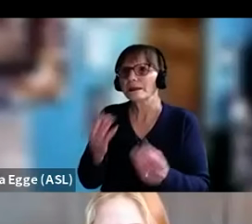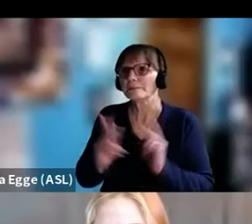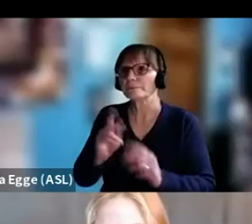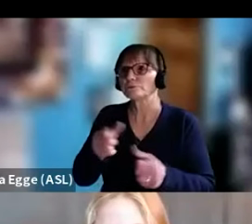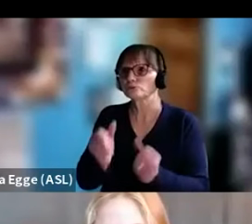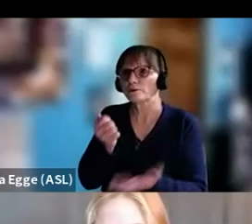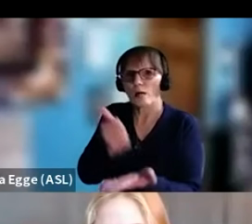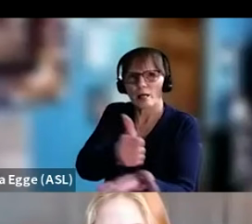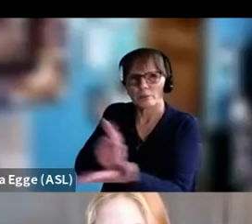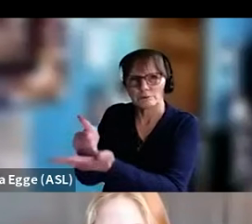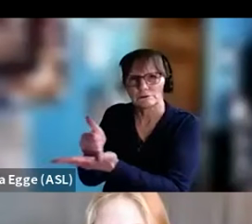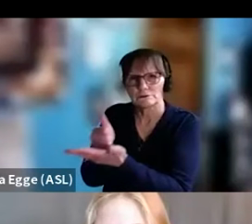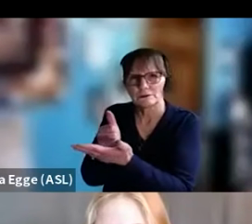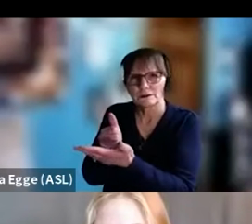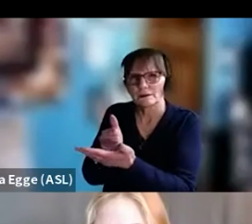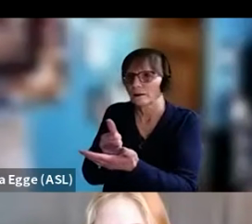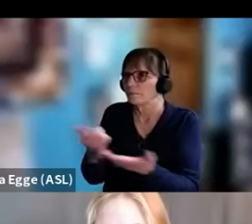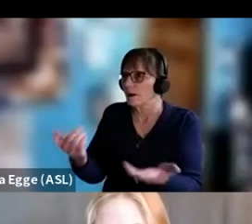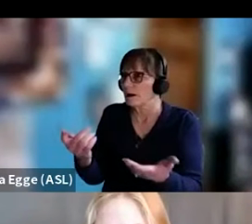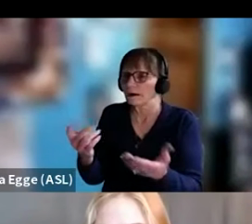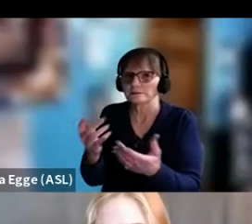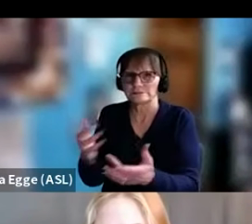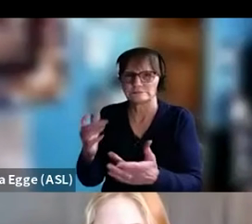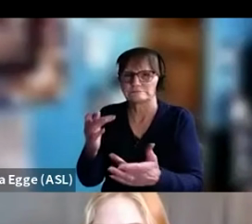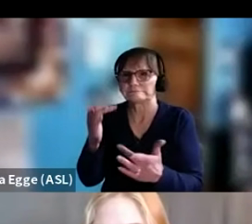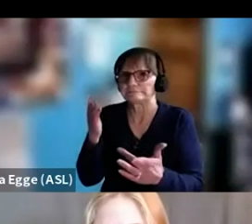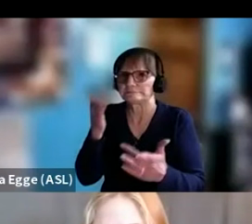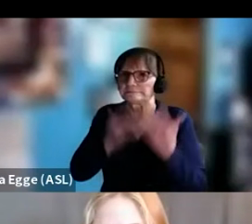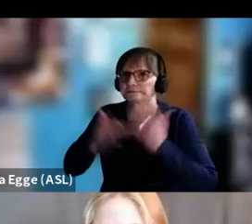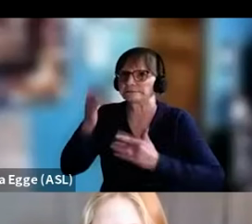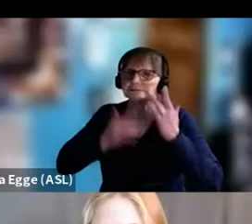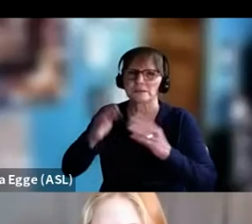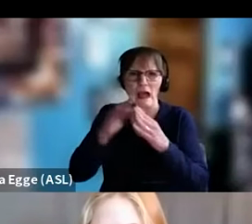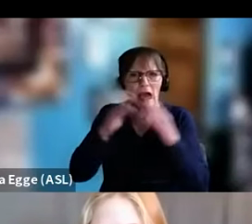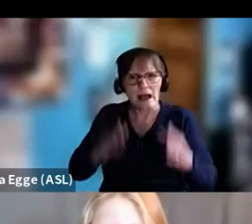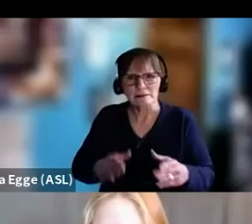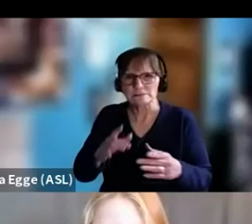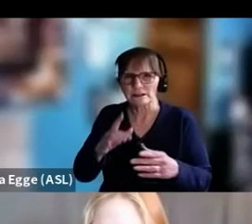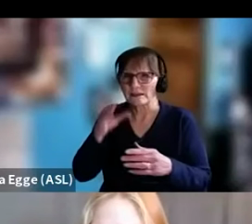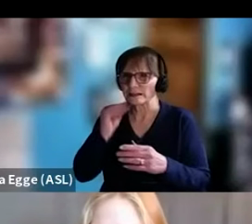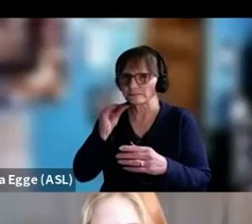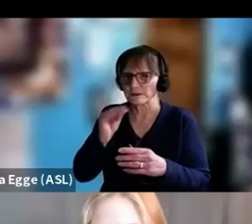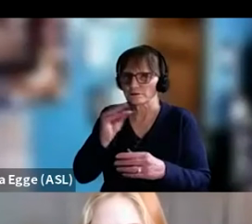but we have scarcity of housing and they've continued to not get their needs met and experience homelessness for a long time.